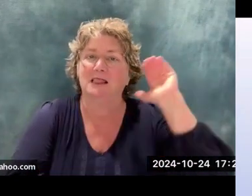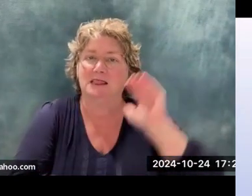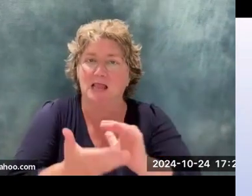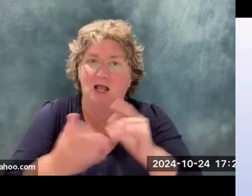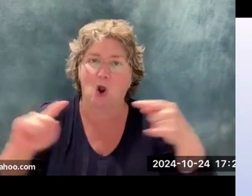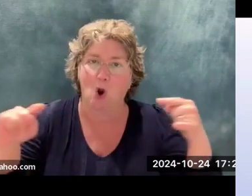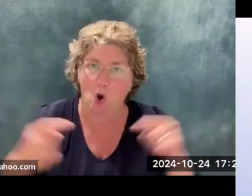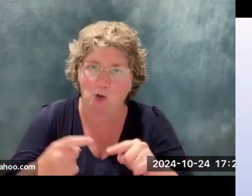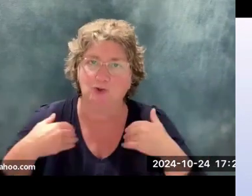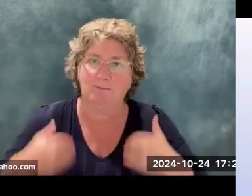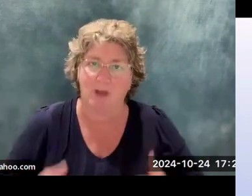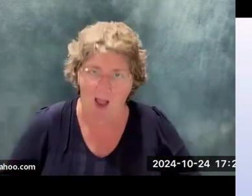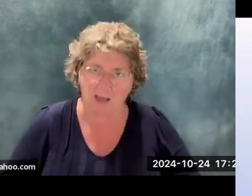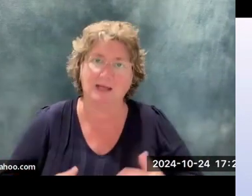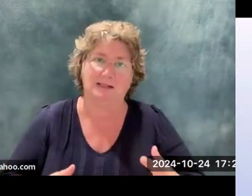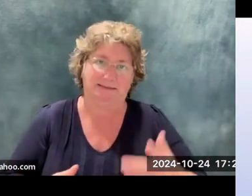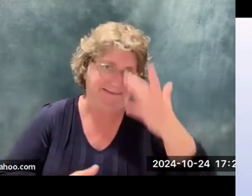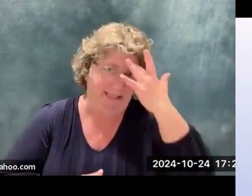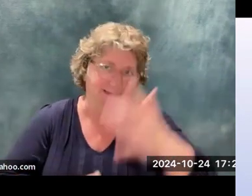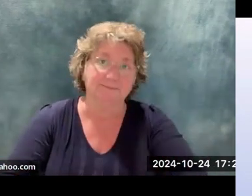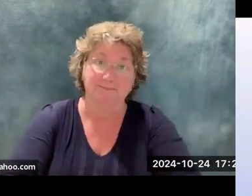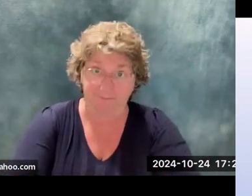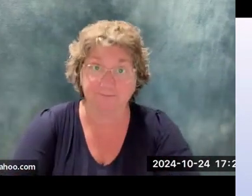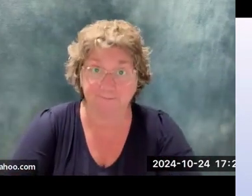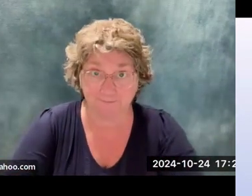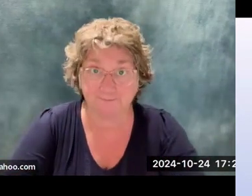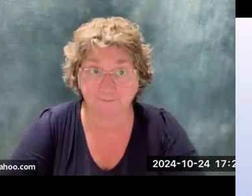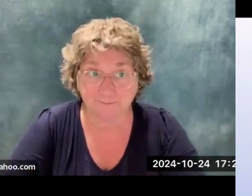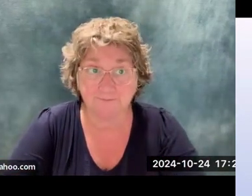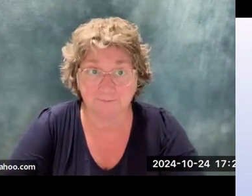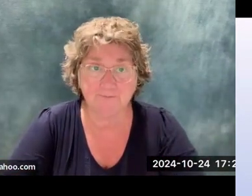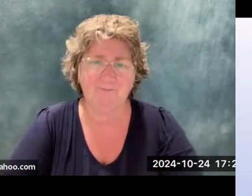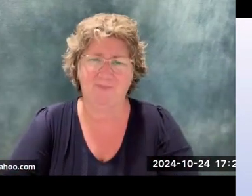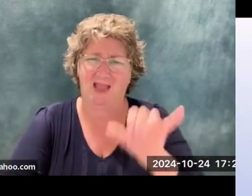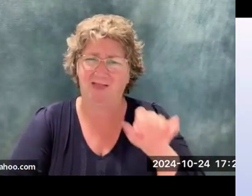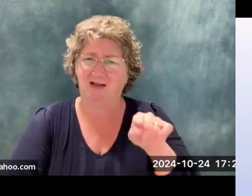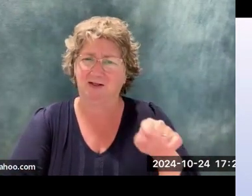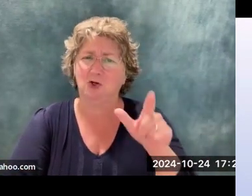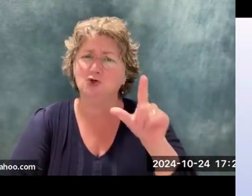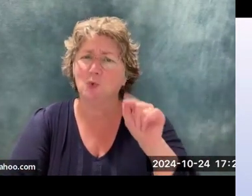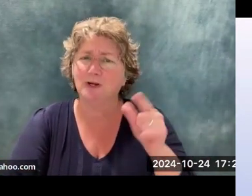Here is our data early in, in 2021 from the state of Kentucky